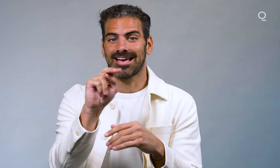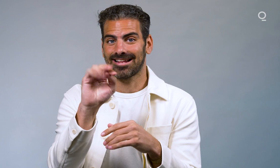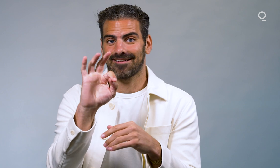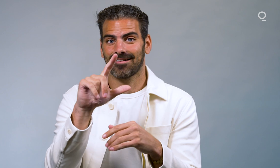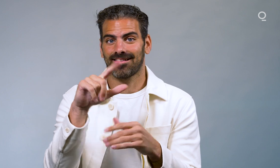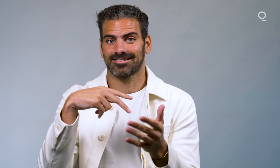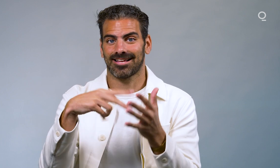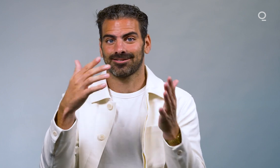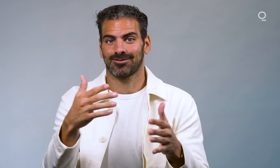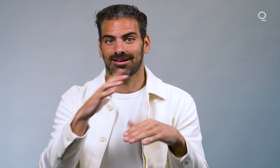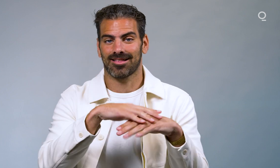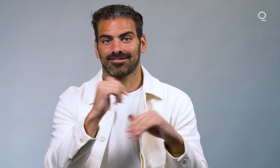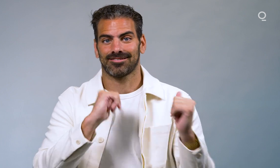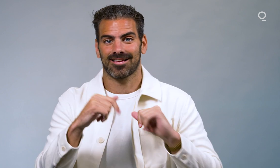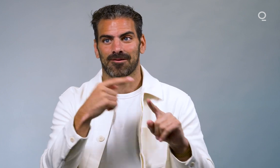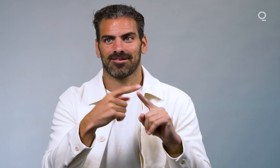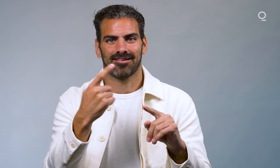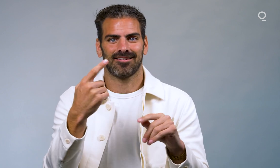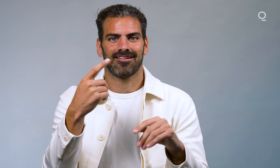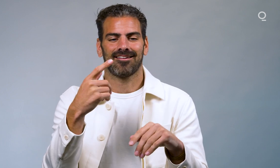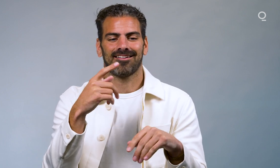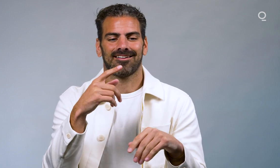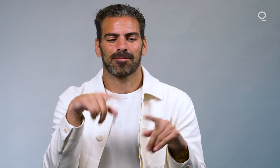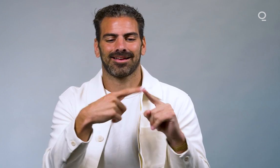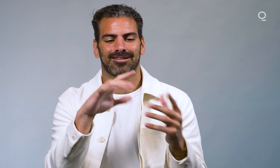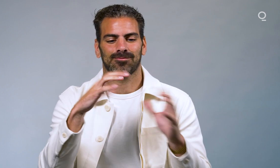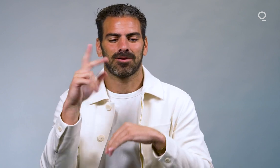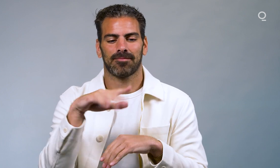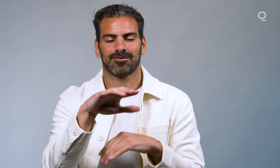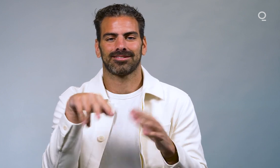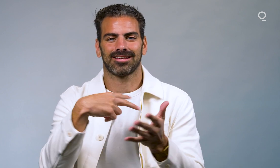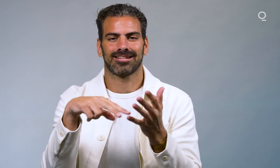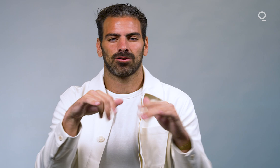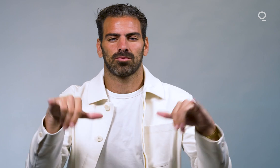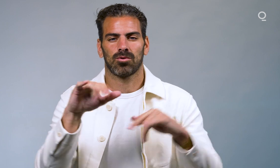there was a moment certainly where we had a couple NFL dancers who came on, which was really great.